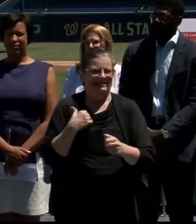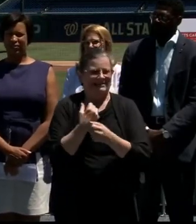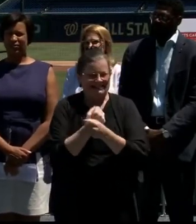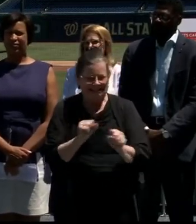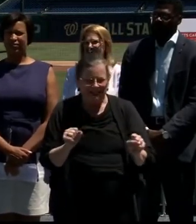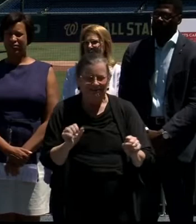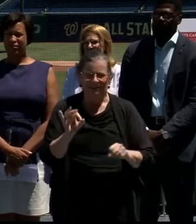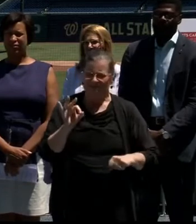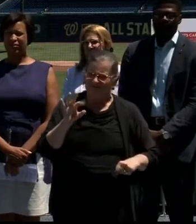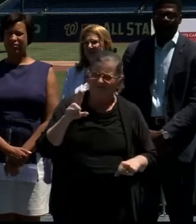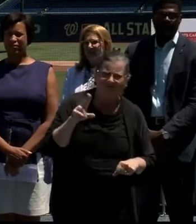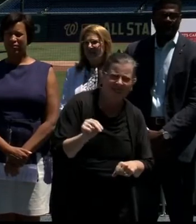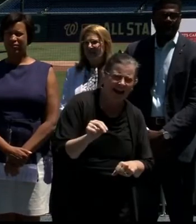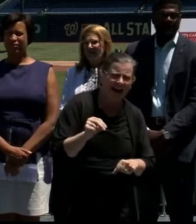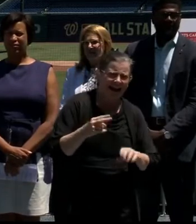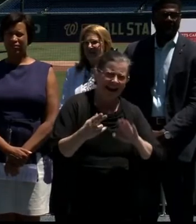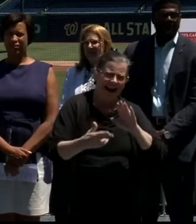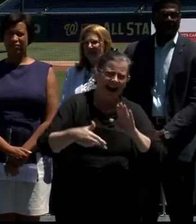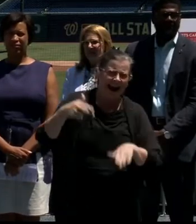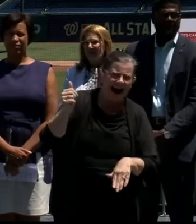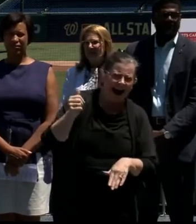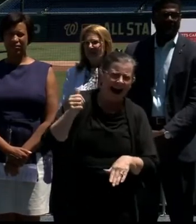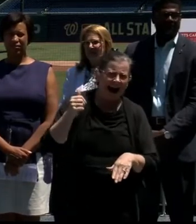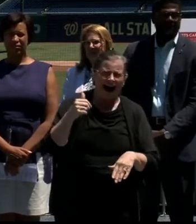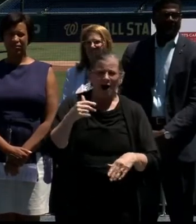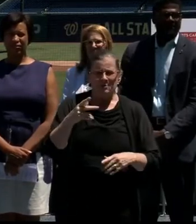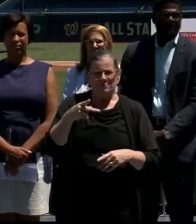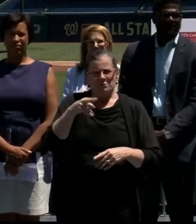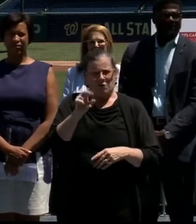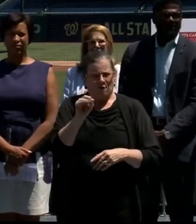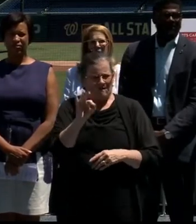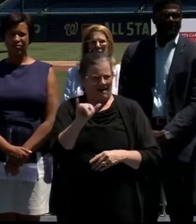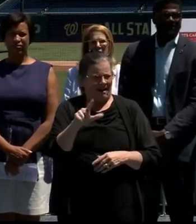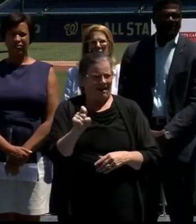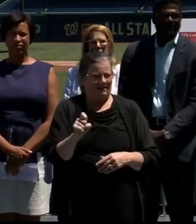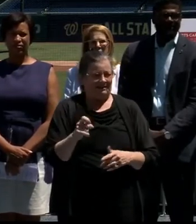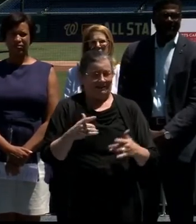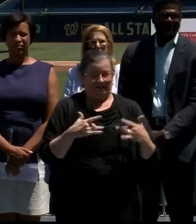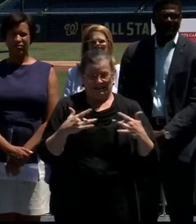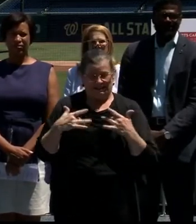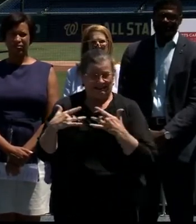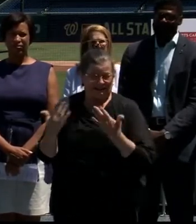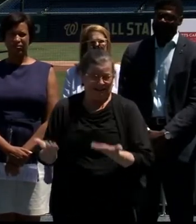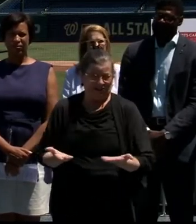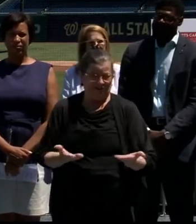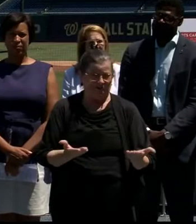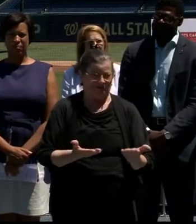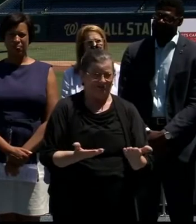I DO NOT ANTICIPATE ANYTHING DIFFERENT HERE. AT THIS TIME THERE ARE NO CREDIBLE THREATS TO THE NATION'S